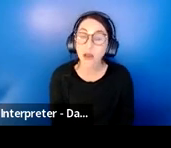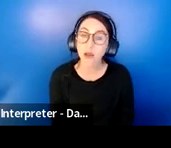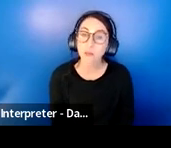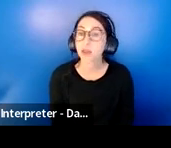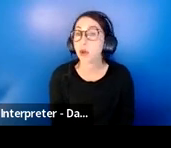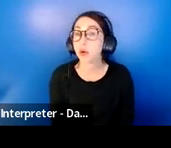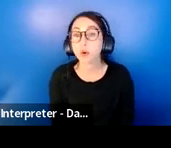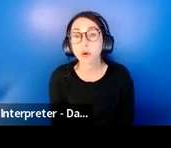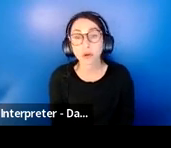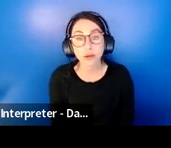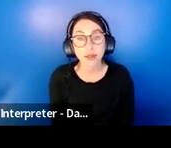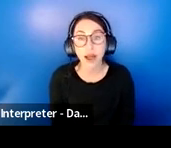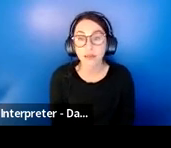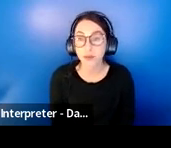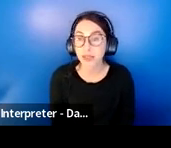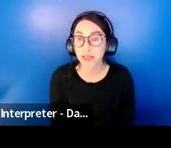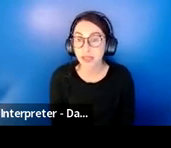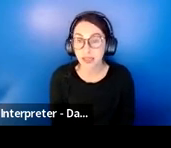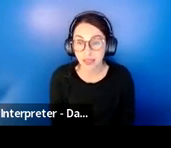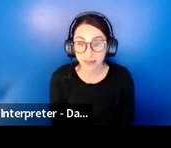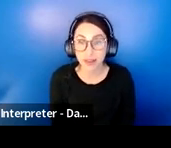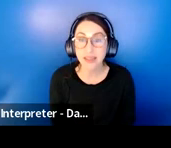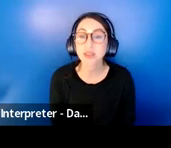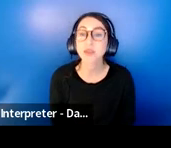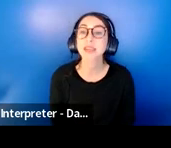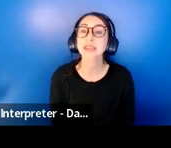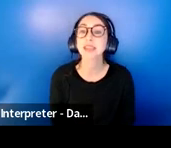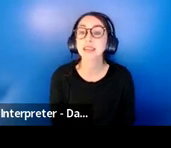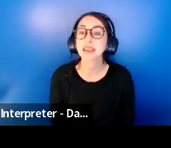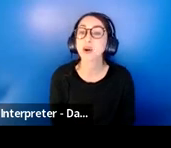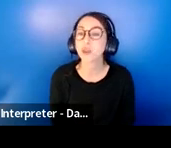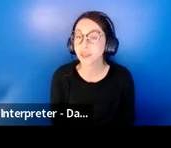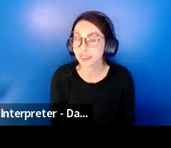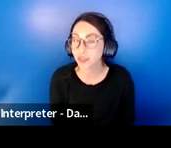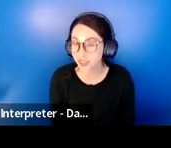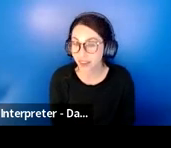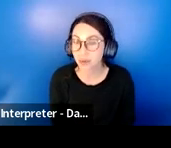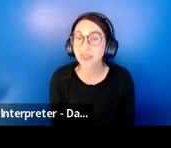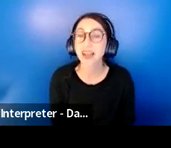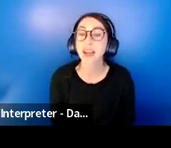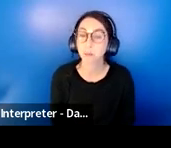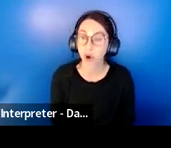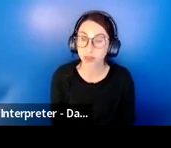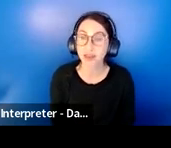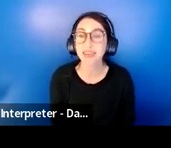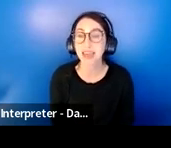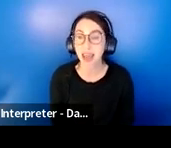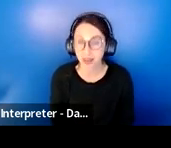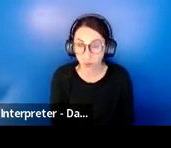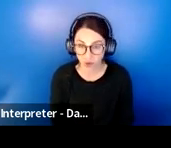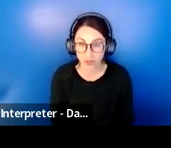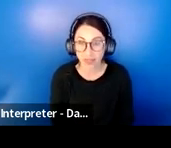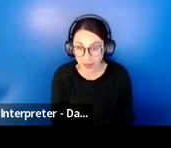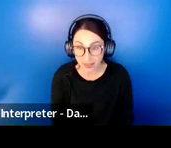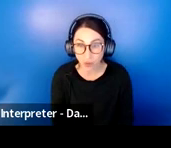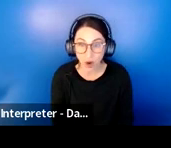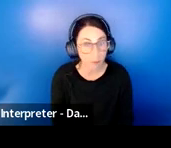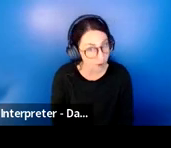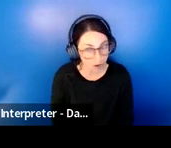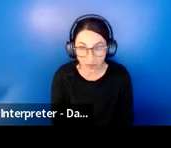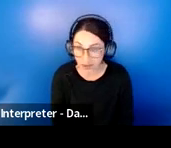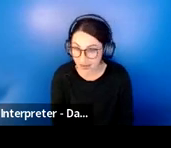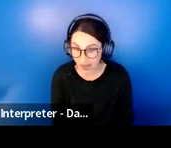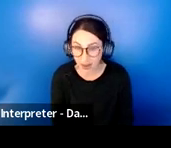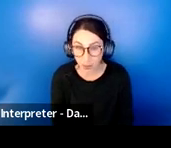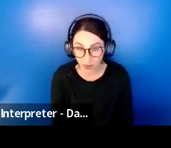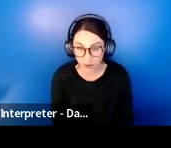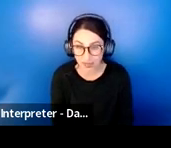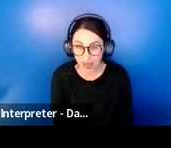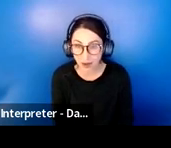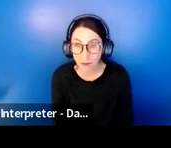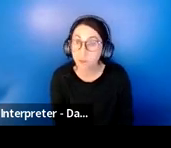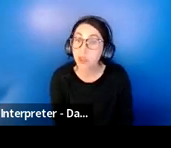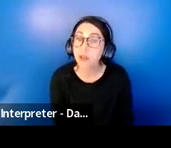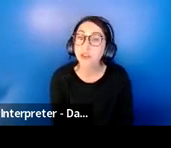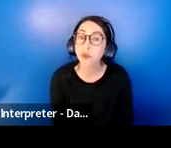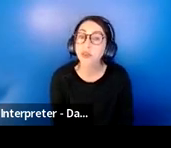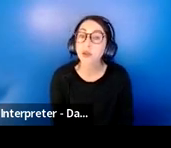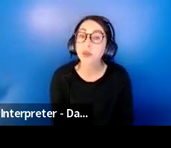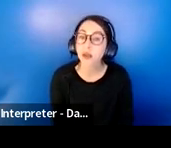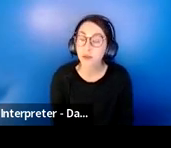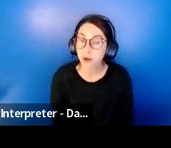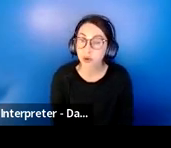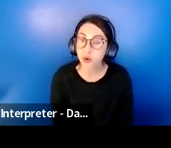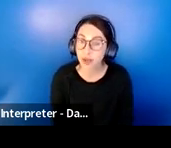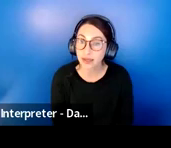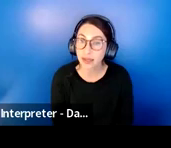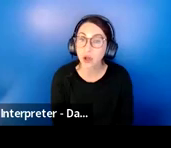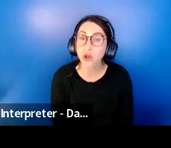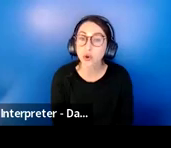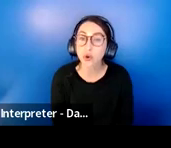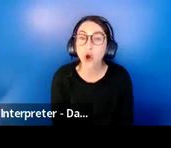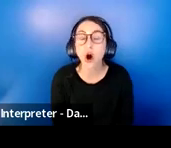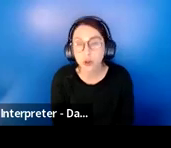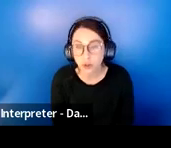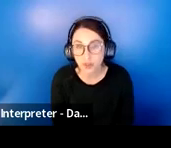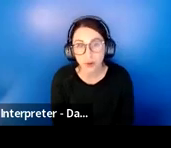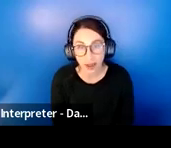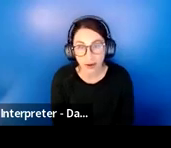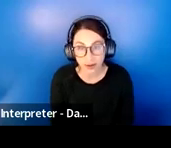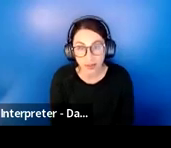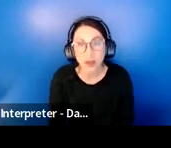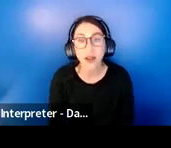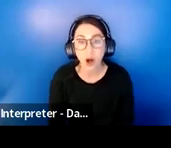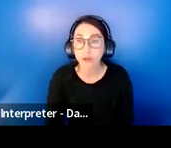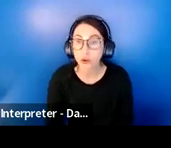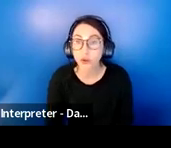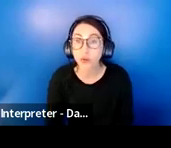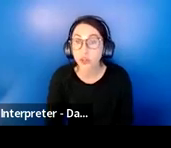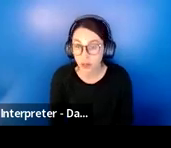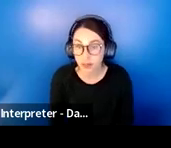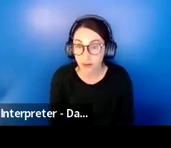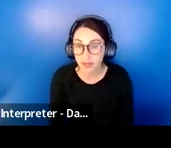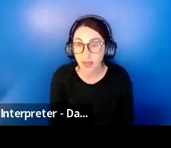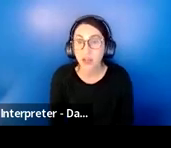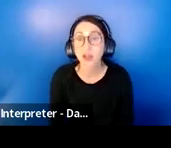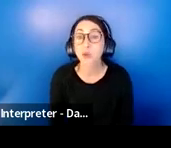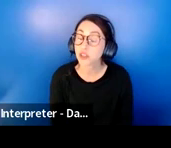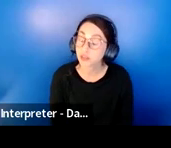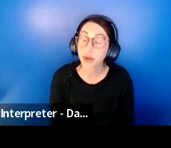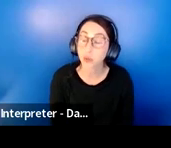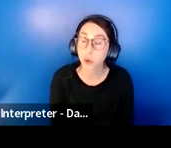ASL Interpreter - Danielle: the old sign from the sixties and seventies. You still see old, older, deaf people signing birth day, which are the signs for birth and day and putting those together. So one thing I really love about True Way is they include all of those varieties and all those regionalisms which is very important to me